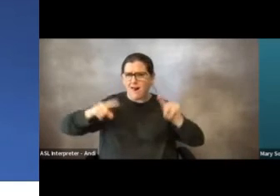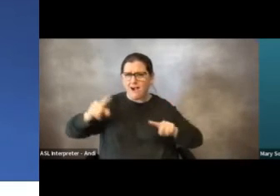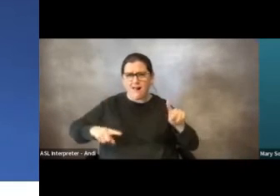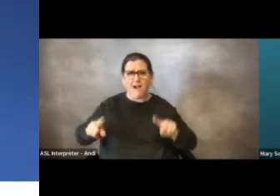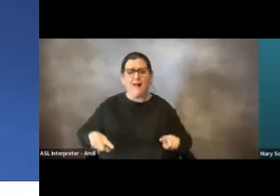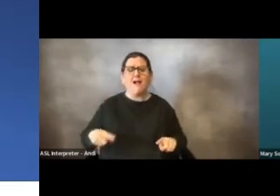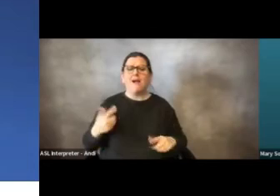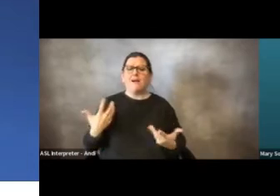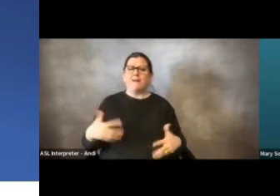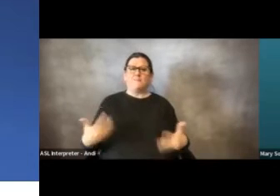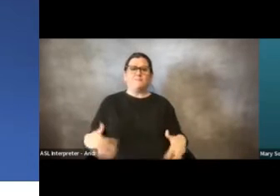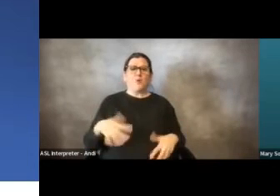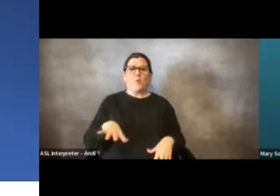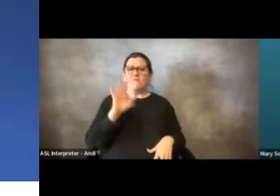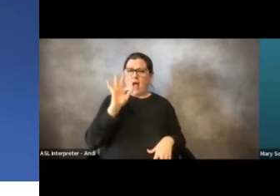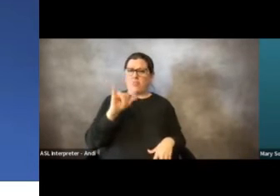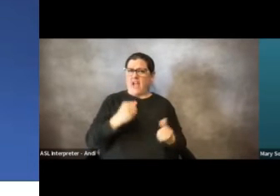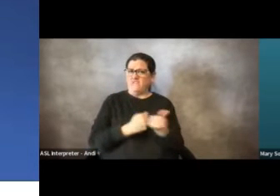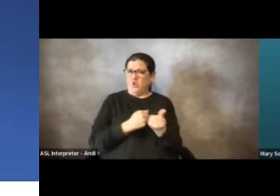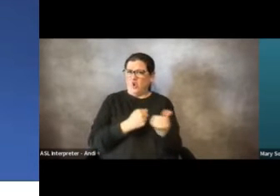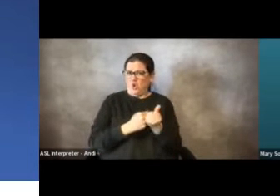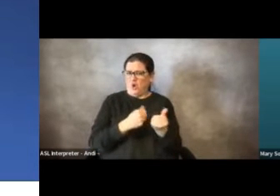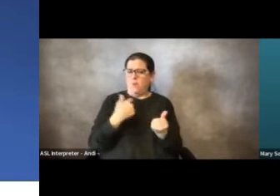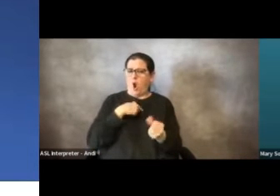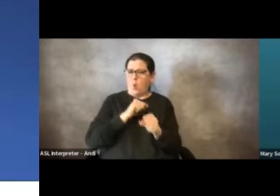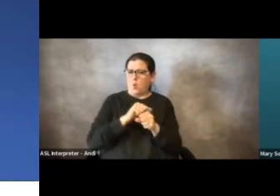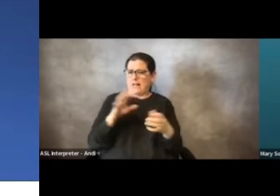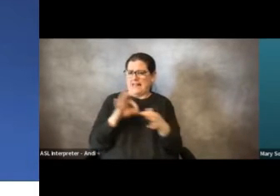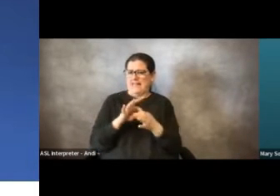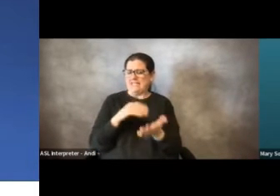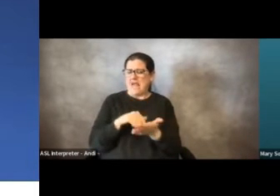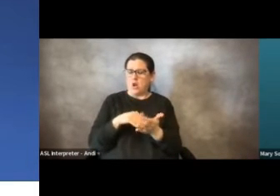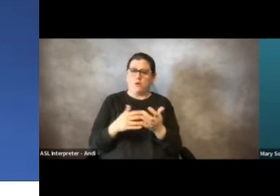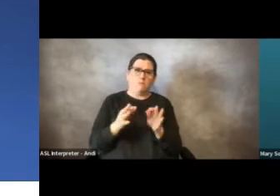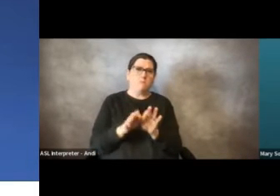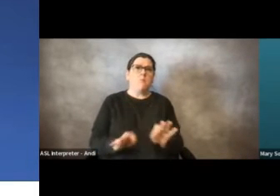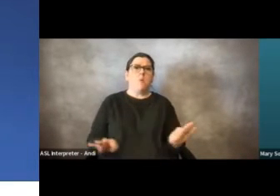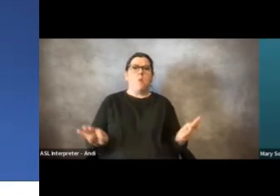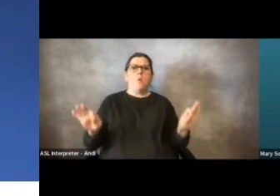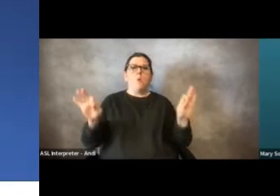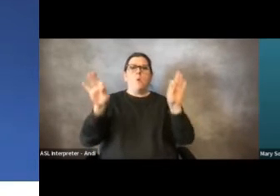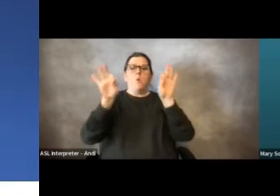found this to just reaffirm that the work of the LINK Center has never been more important. And it's it's really so necessary